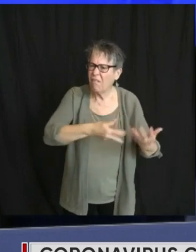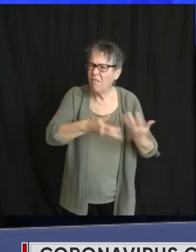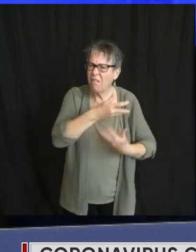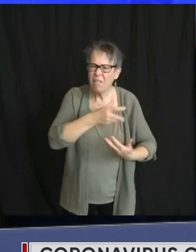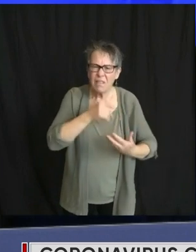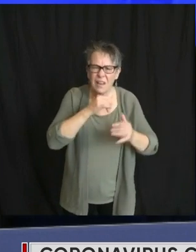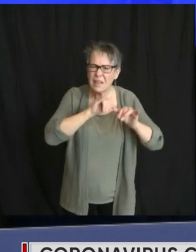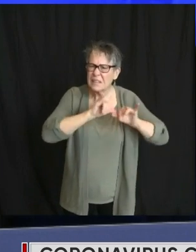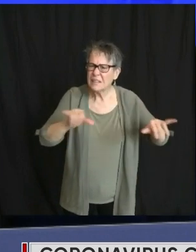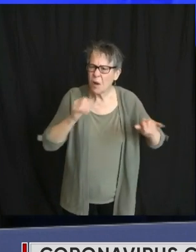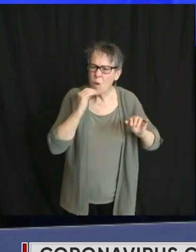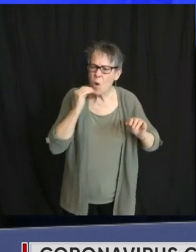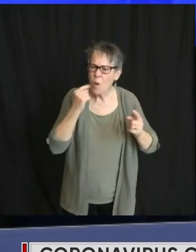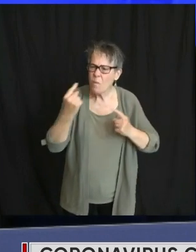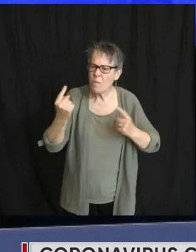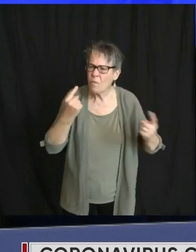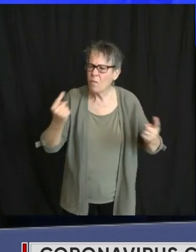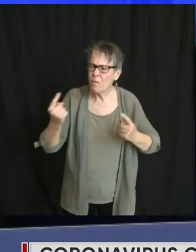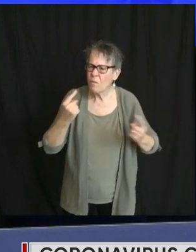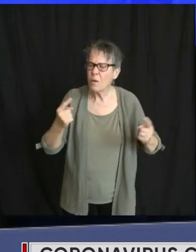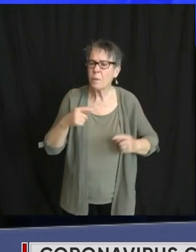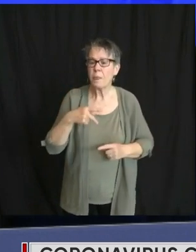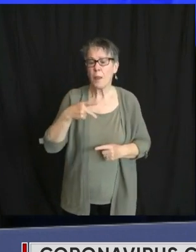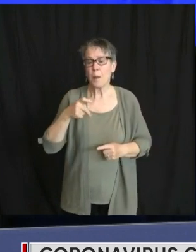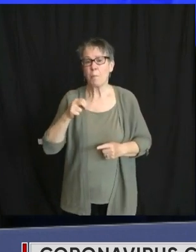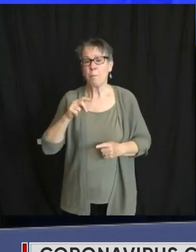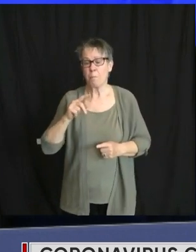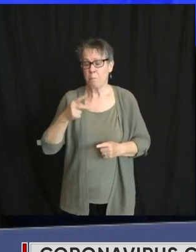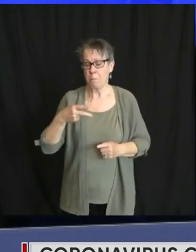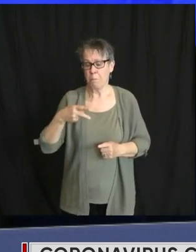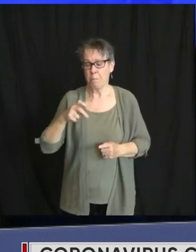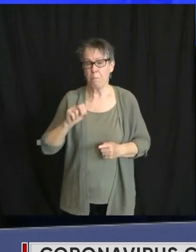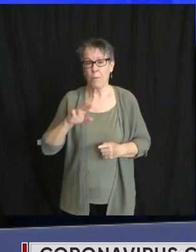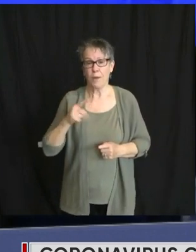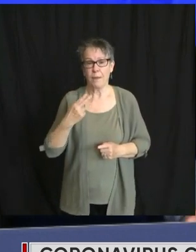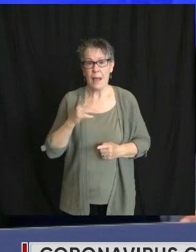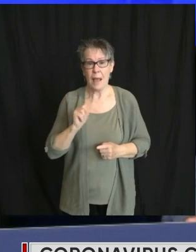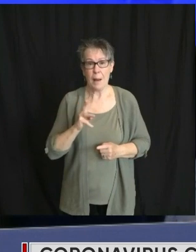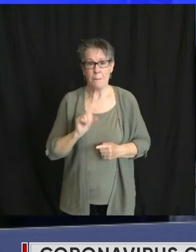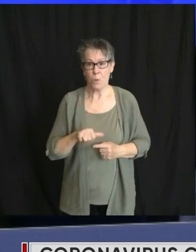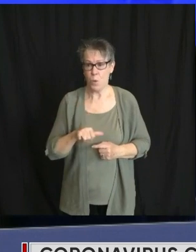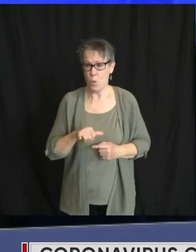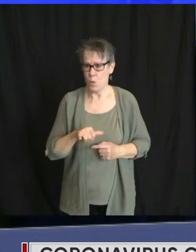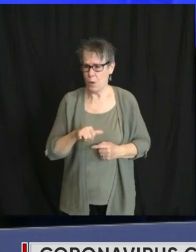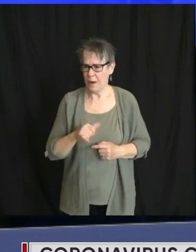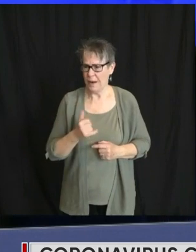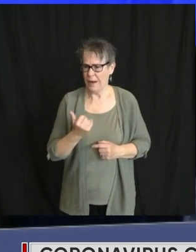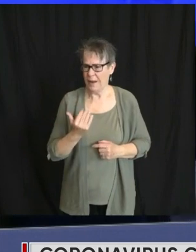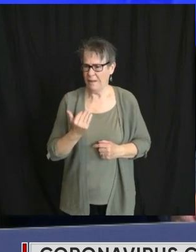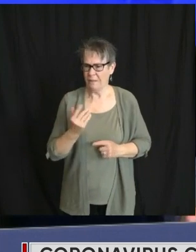PEOPLE GATHERING IN FRONT OF A